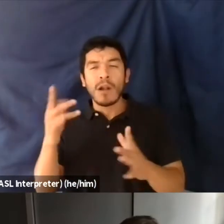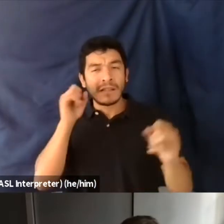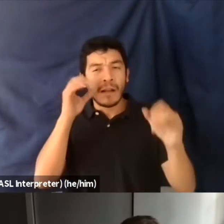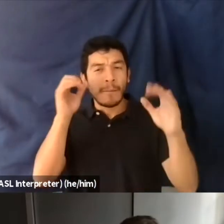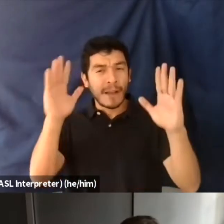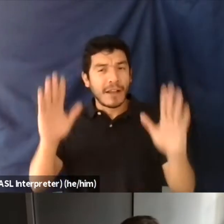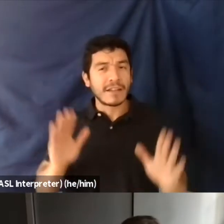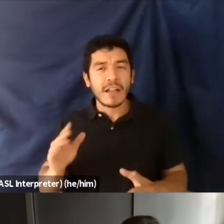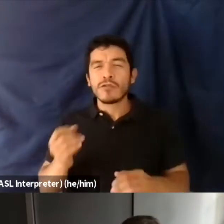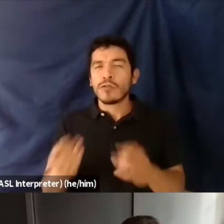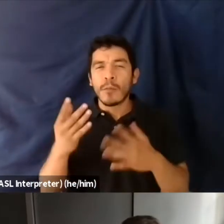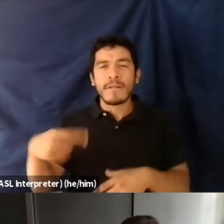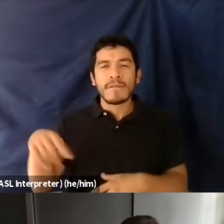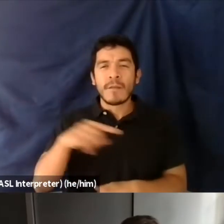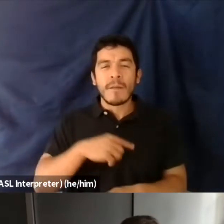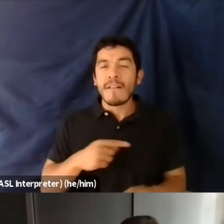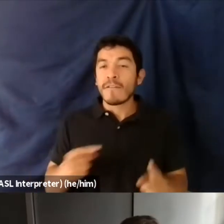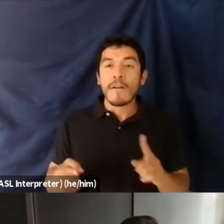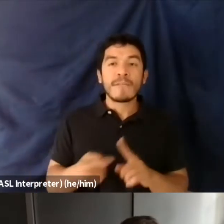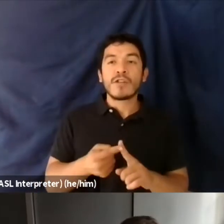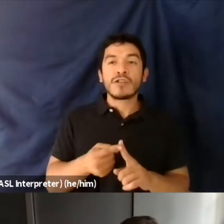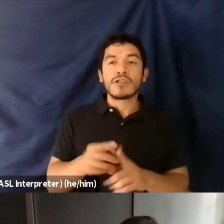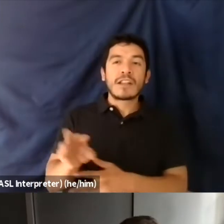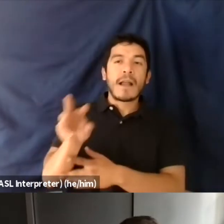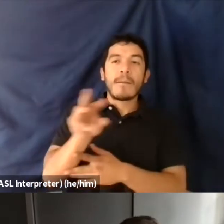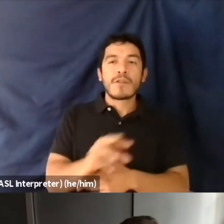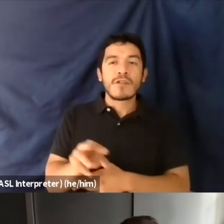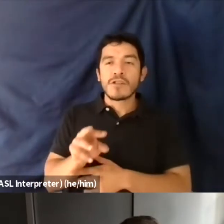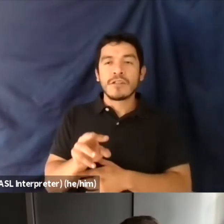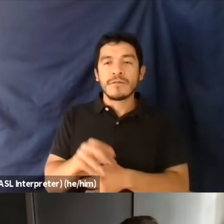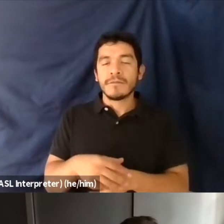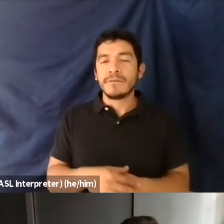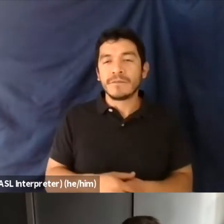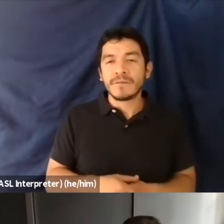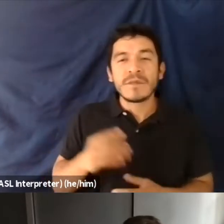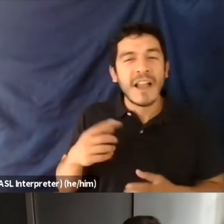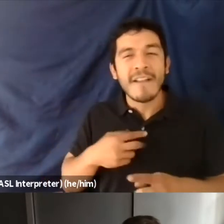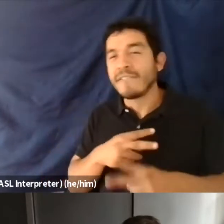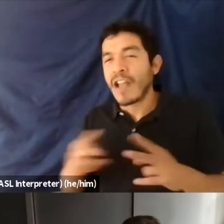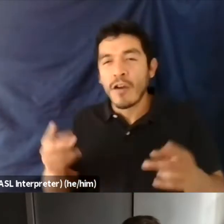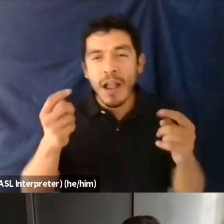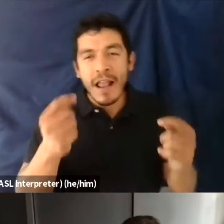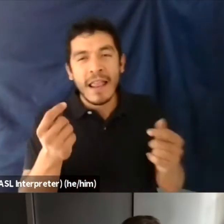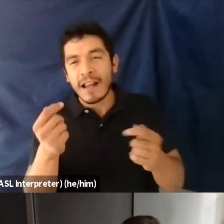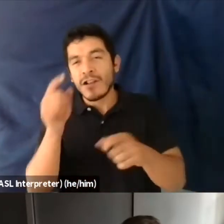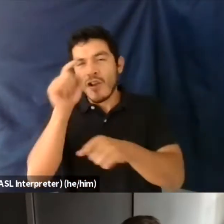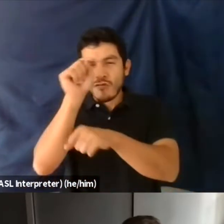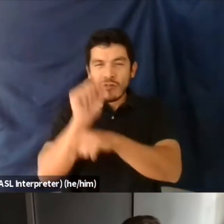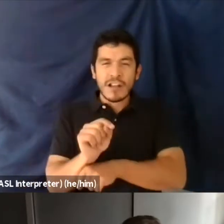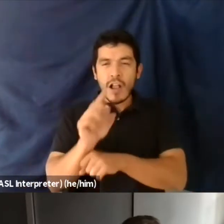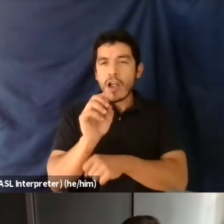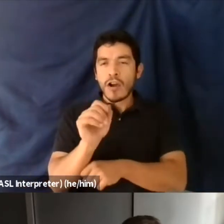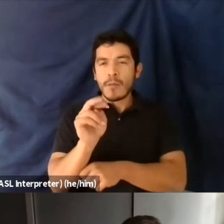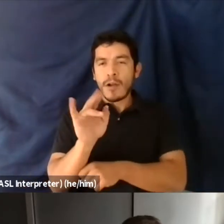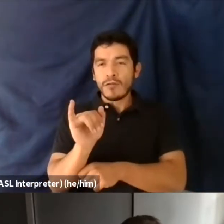were the first thing I ever shot. Like there was very little, you know, kind of traditional doc footage, I think in the first,